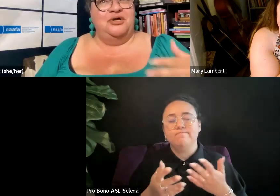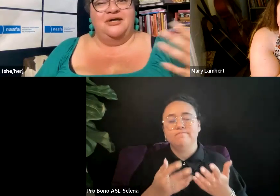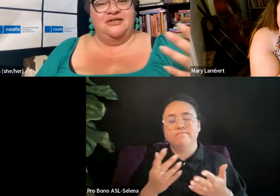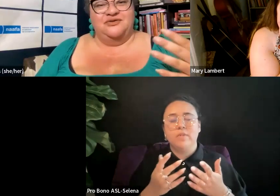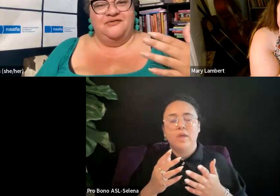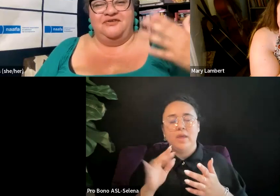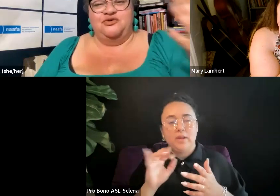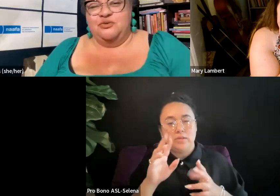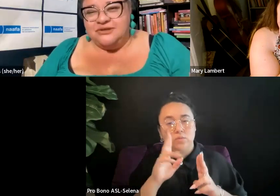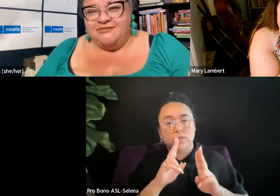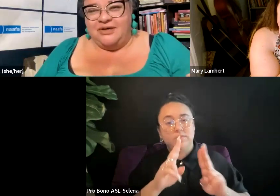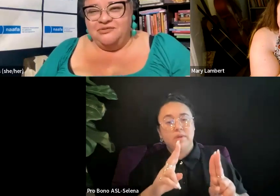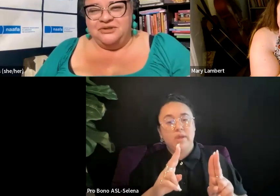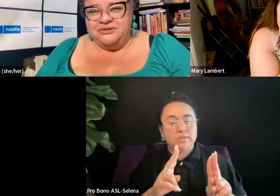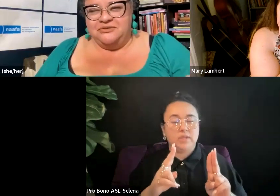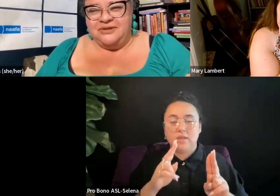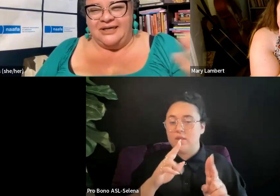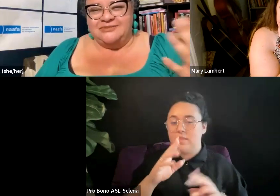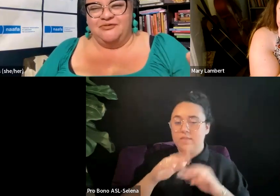beyond the sort of visuals of what you do like.